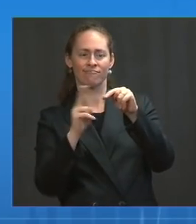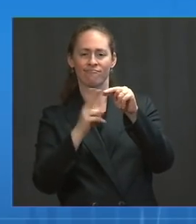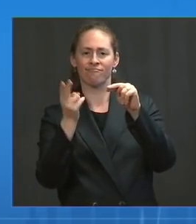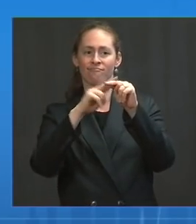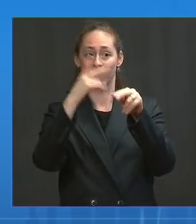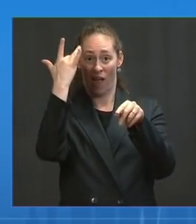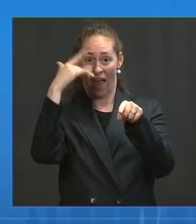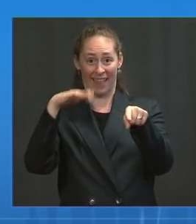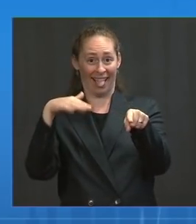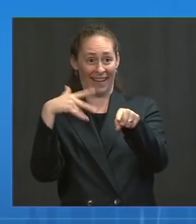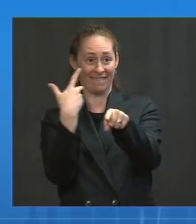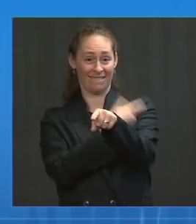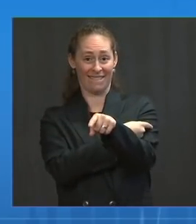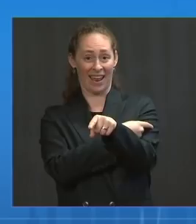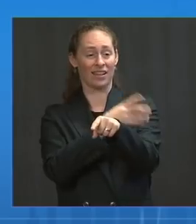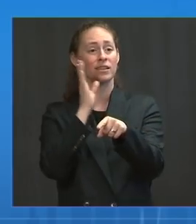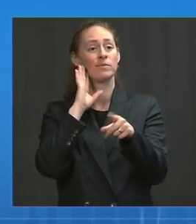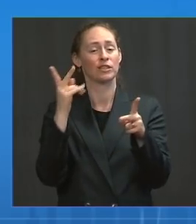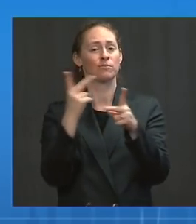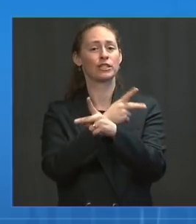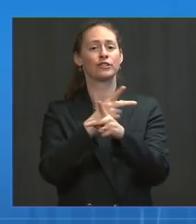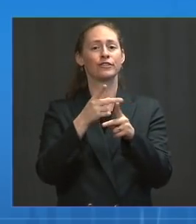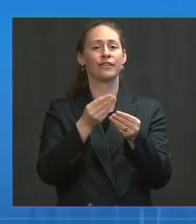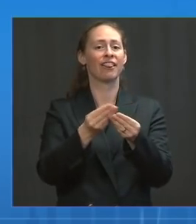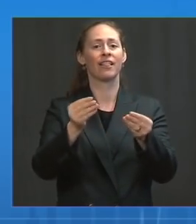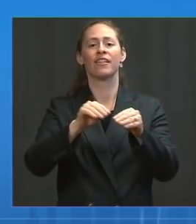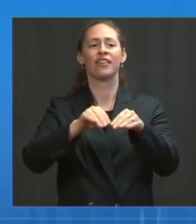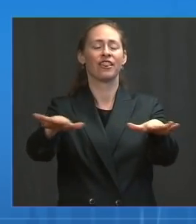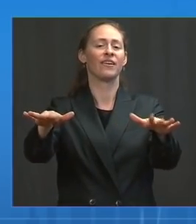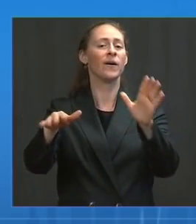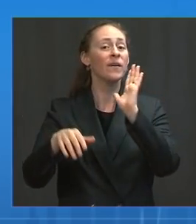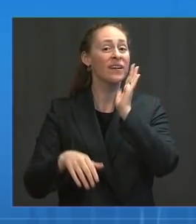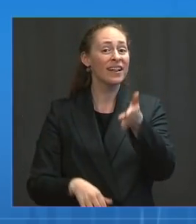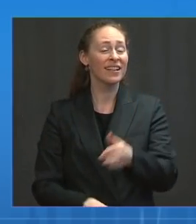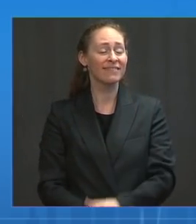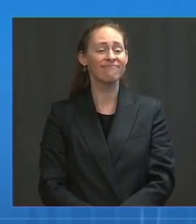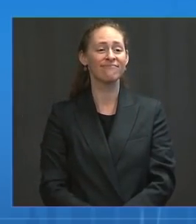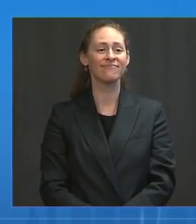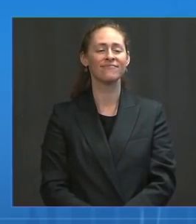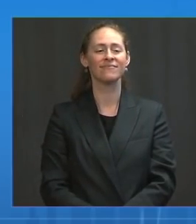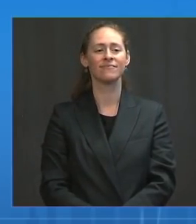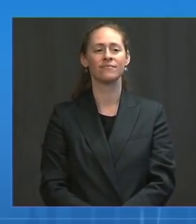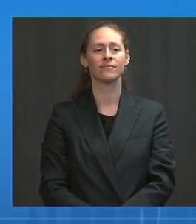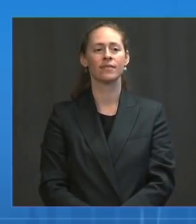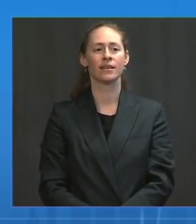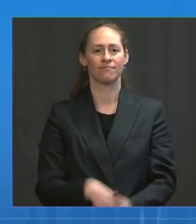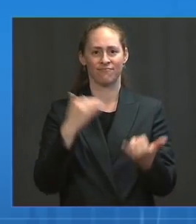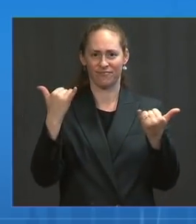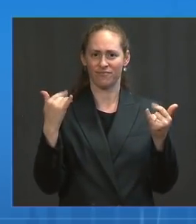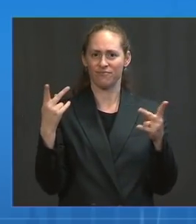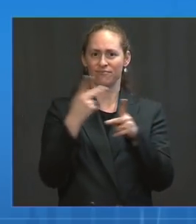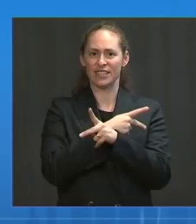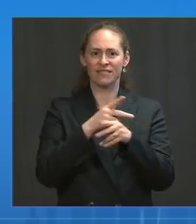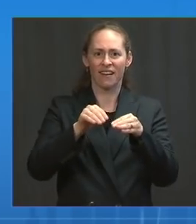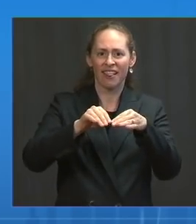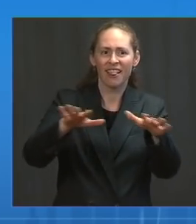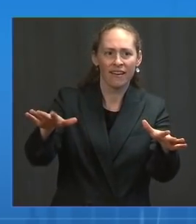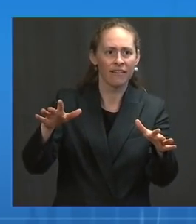and in communities with low vaccination rates, particularly given the spread of the more transmissible Delta variant.